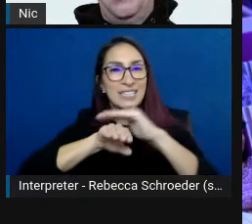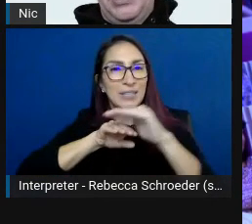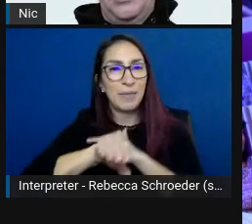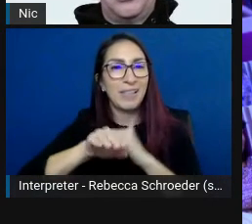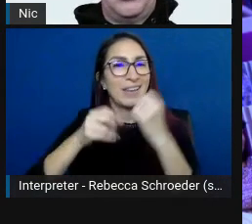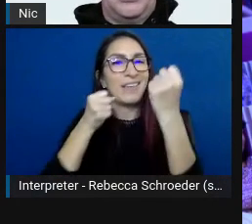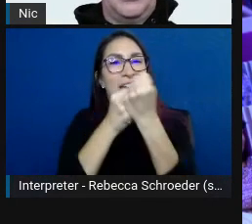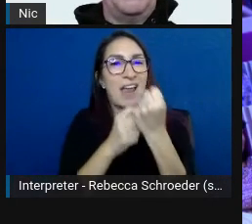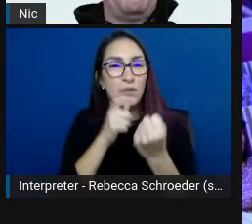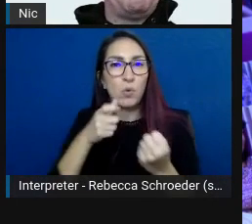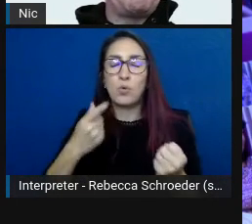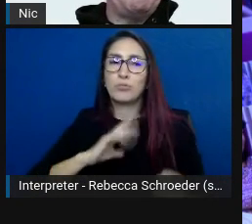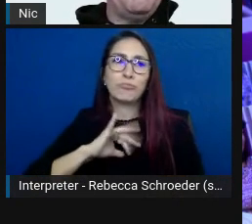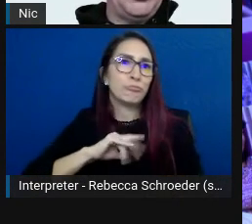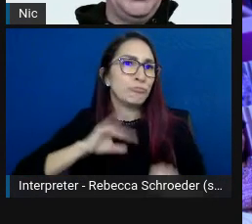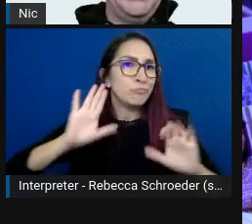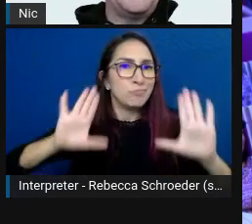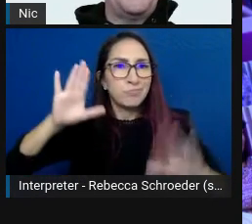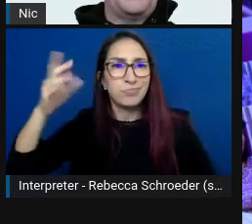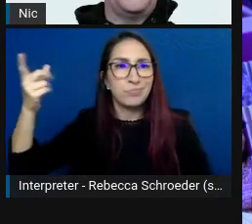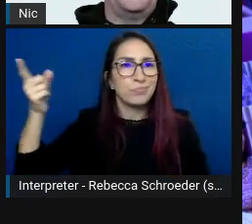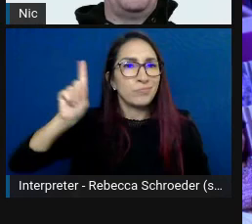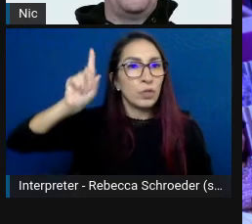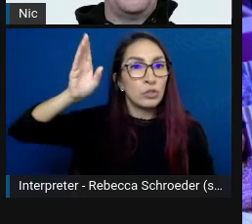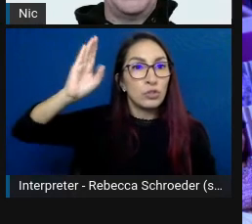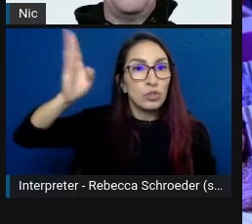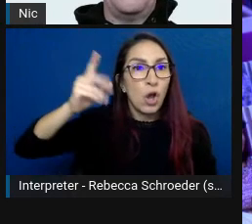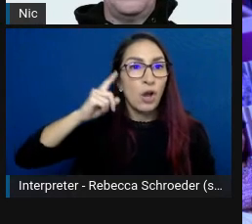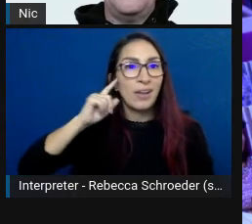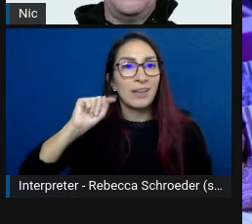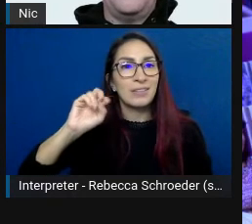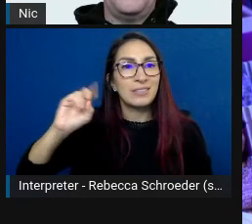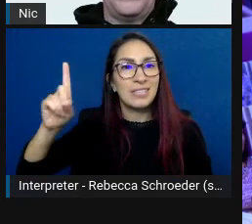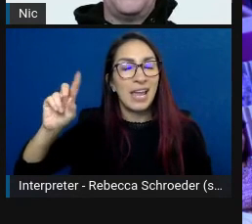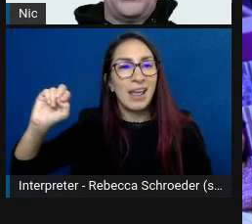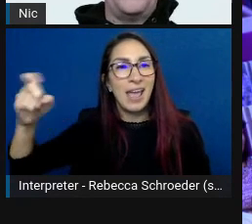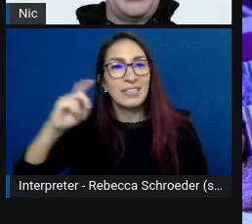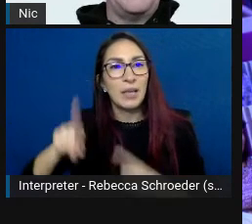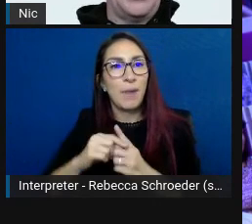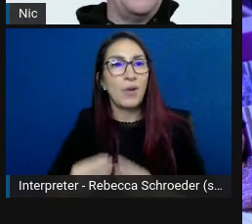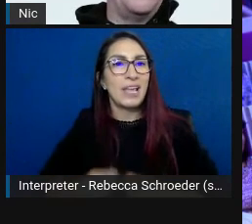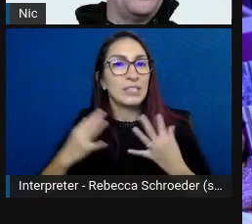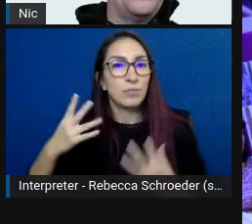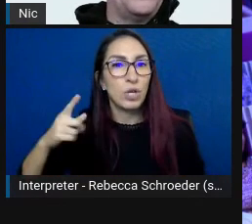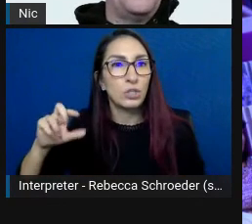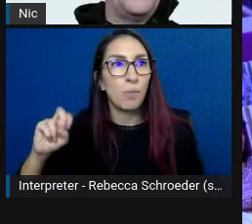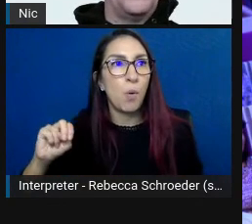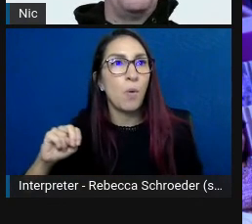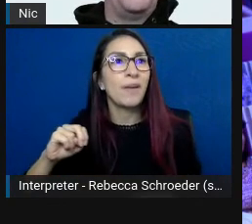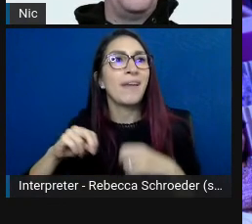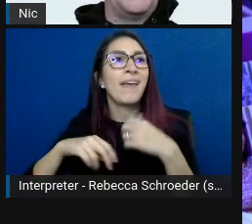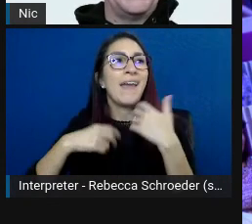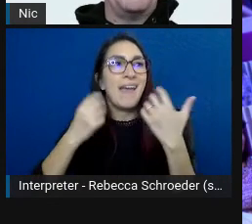about inspiration porn. If you don't know that, I encourage you to go look it up